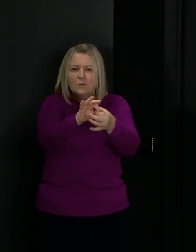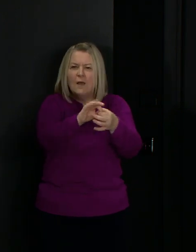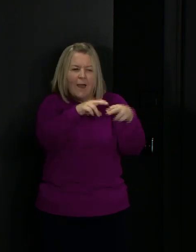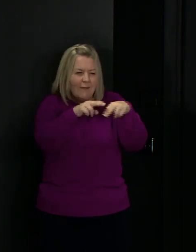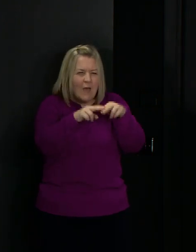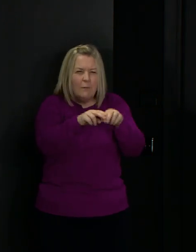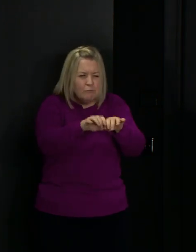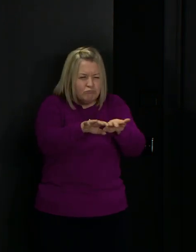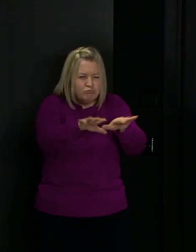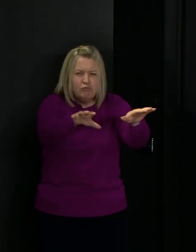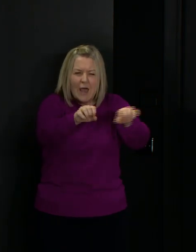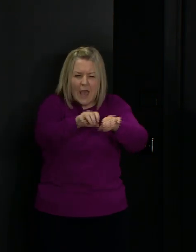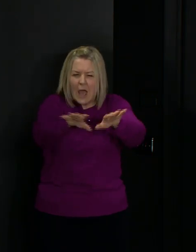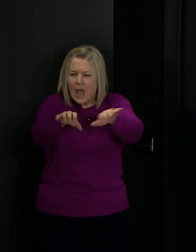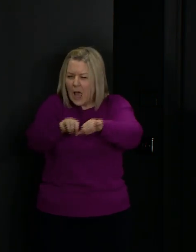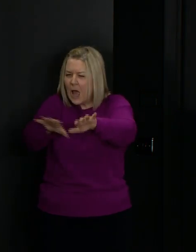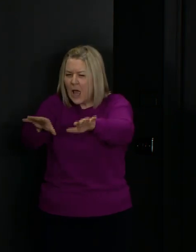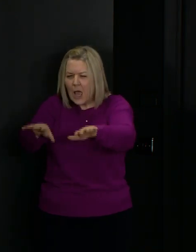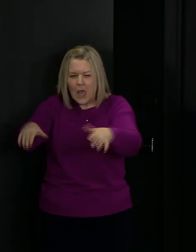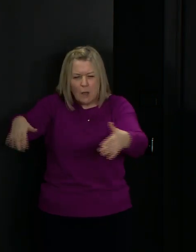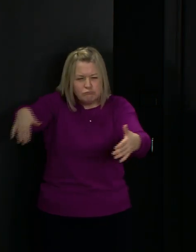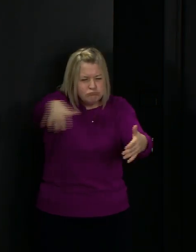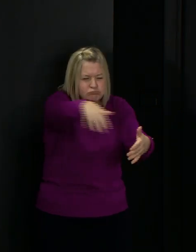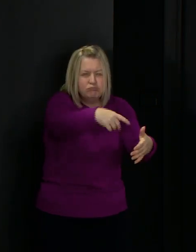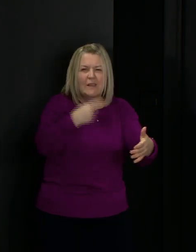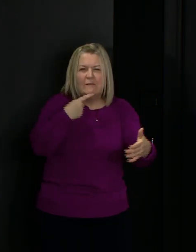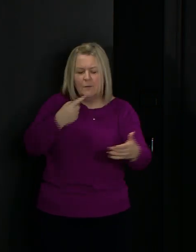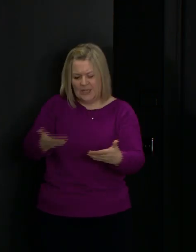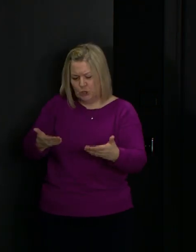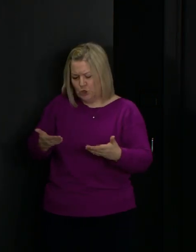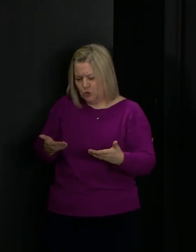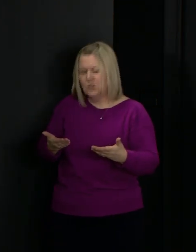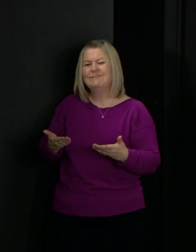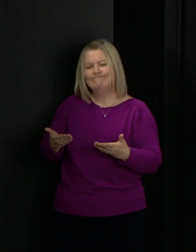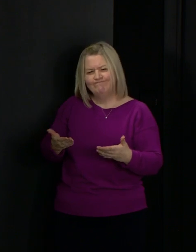has happened to people's lives, how that is impacting on them, and what degree of contact